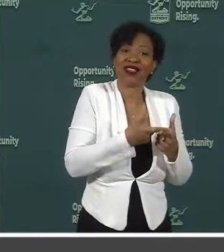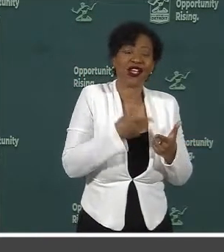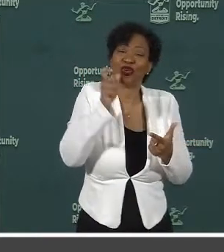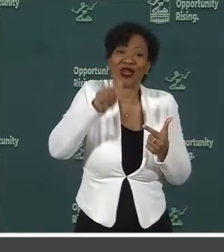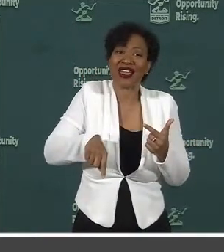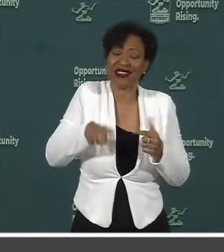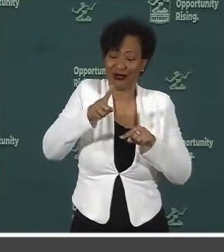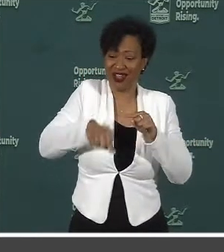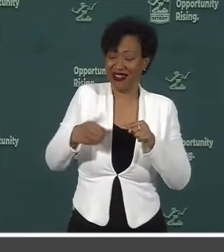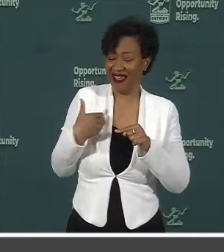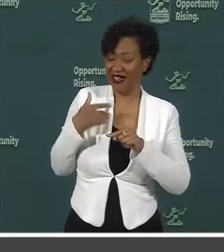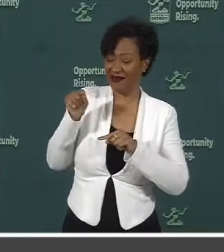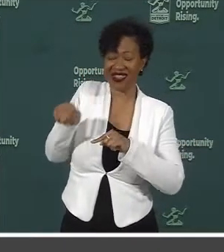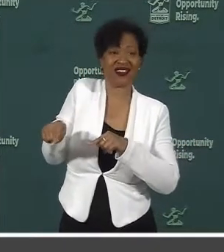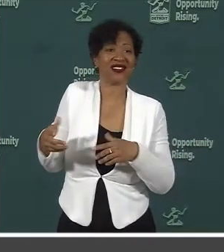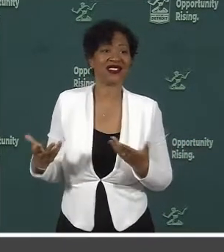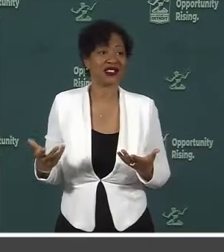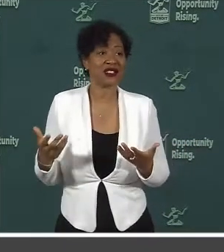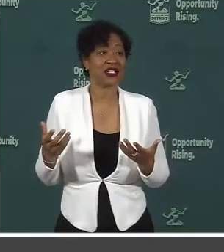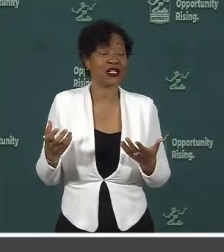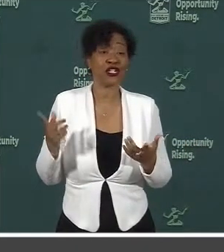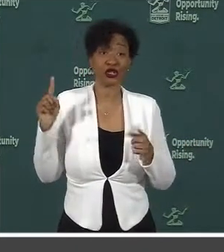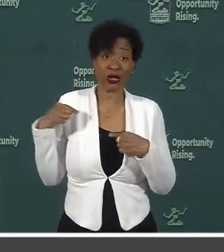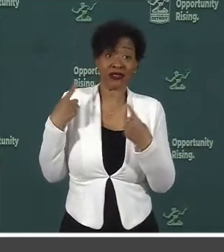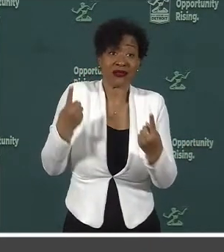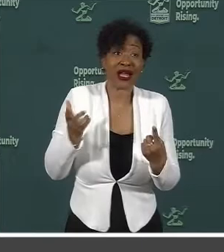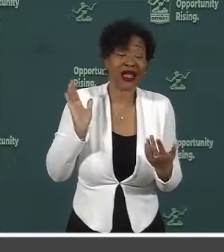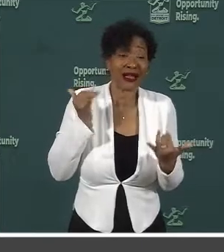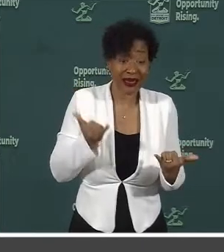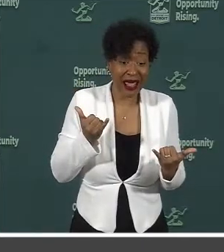WE'VE NEVER HAD THE MONEY TO ADDRESS SOMETHING ON SUCH A